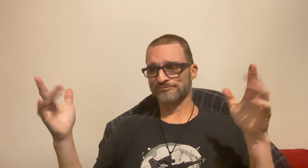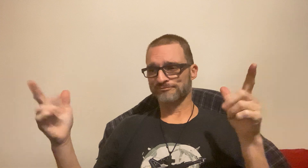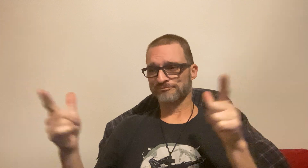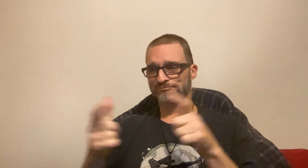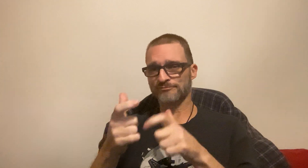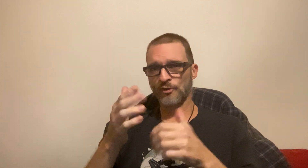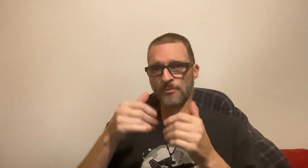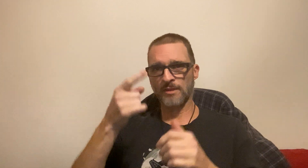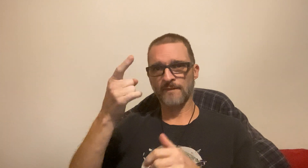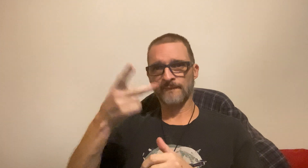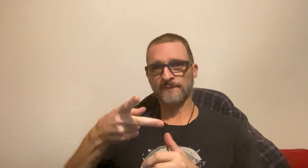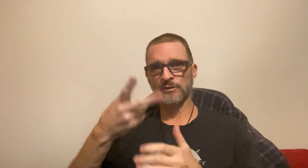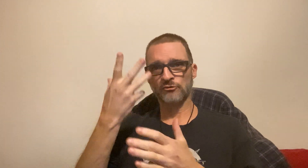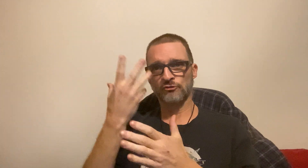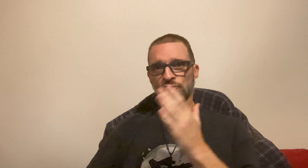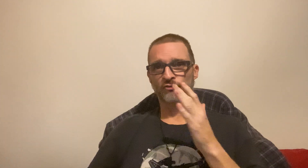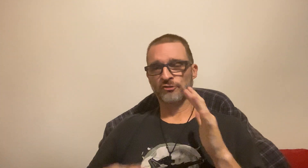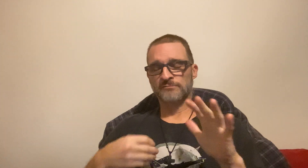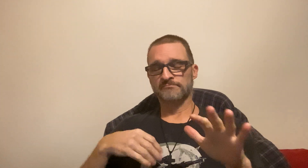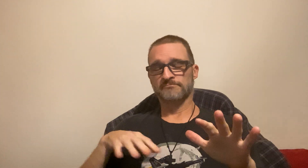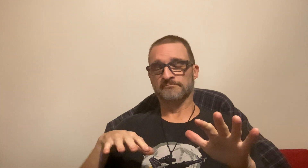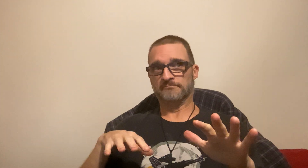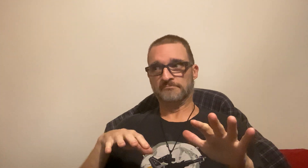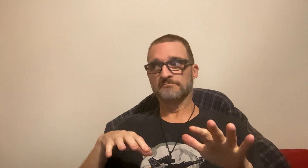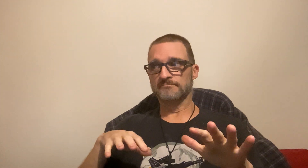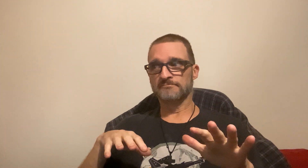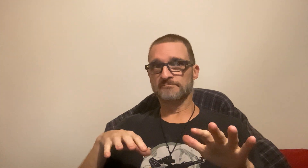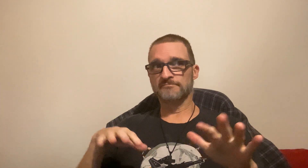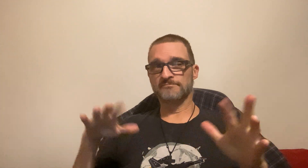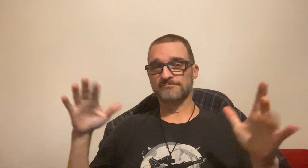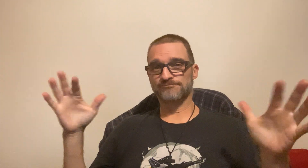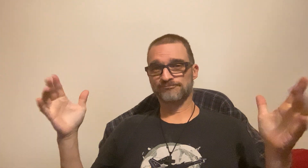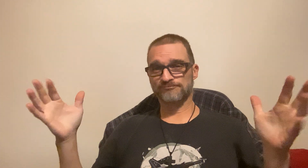We actually had reduced to almost half of the items were gone.